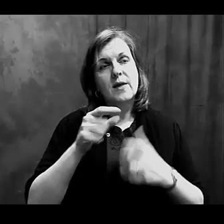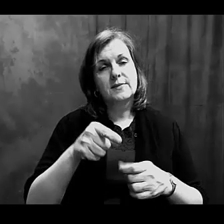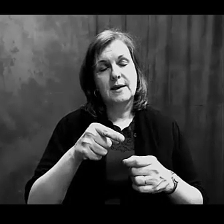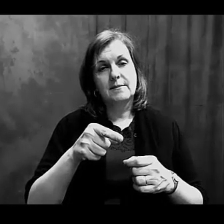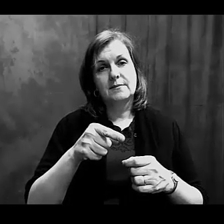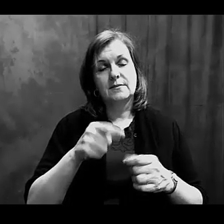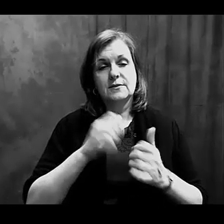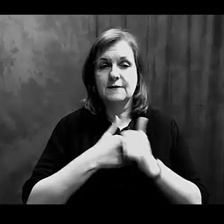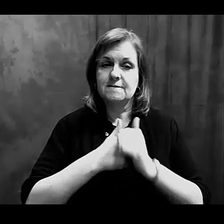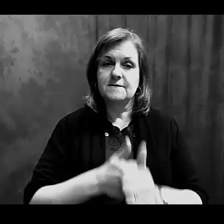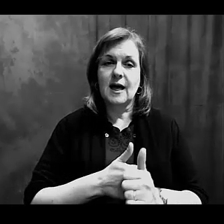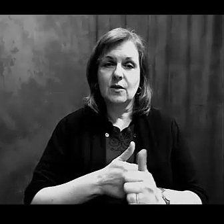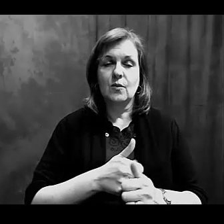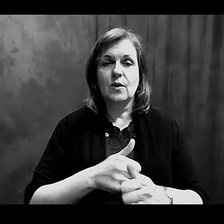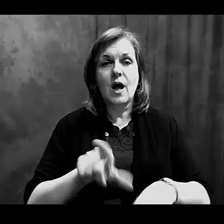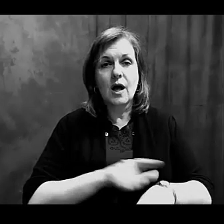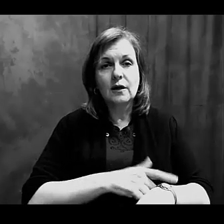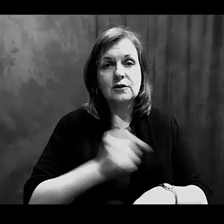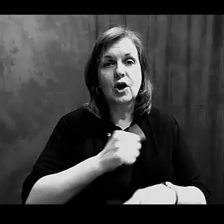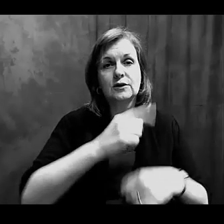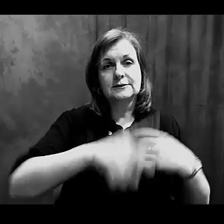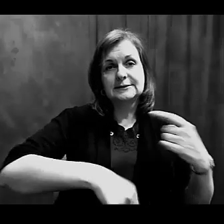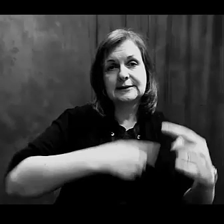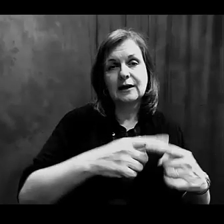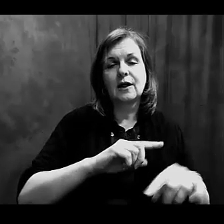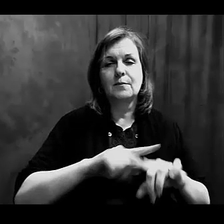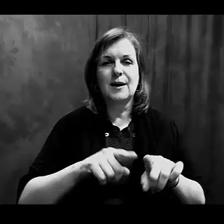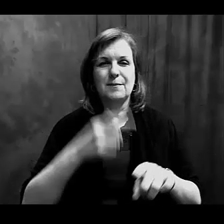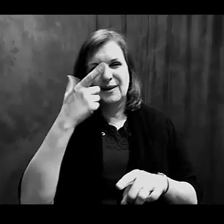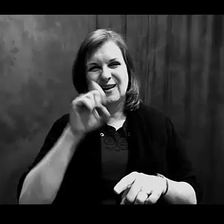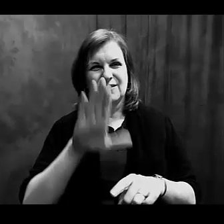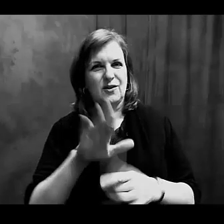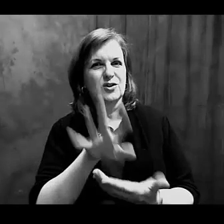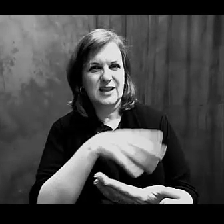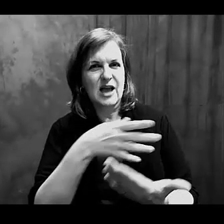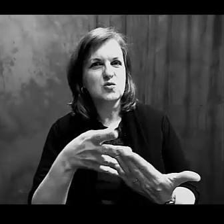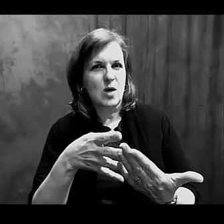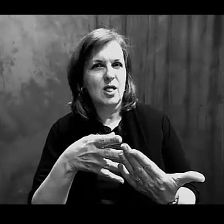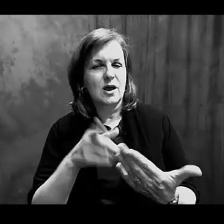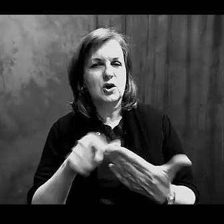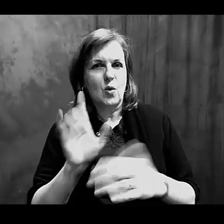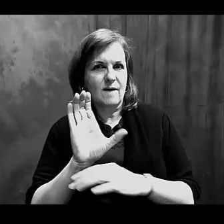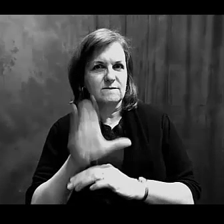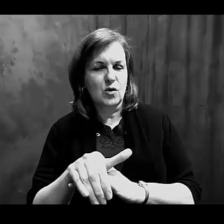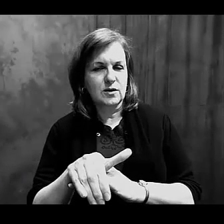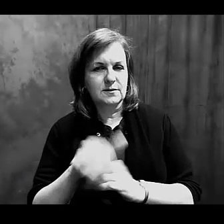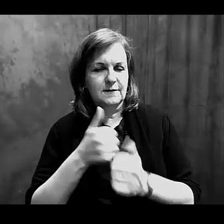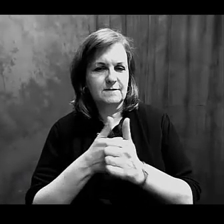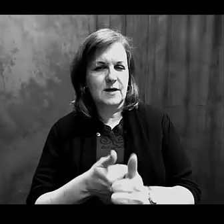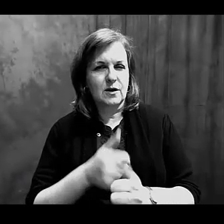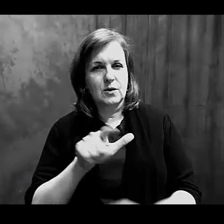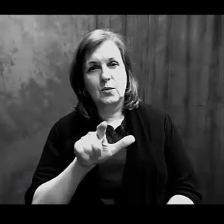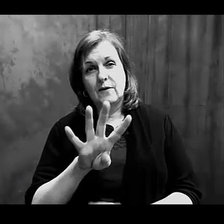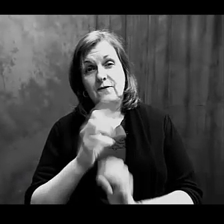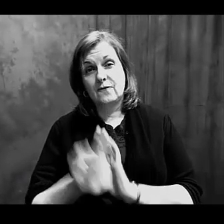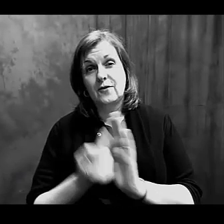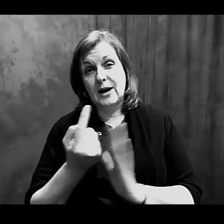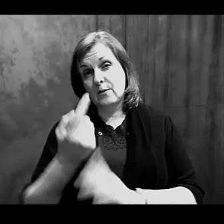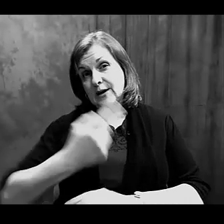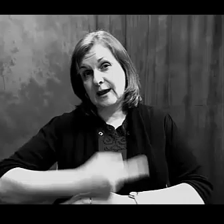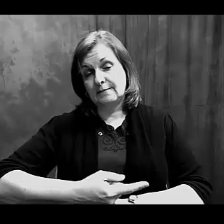their brain wants them to be on a slightly longer cycle but because of scheduling you're forced into this 24 hour day.